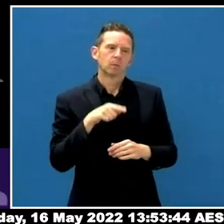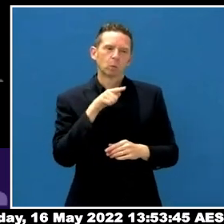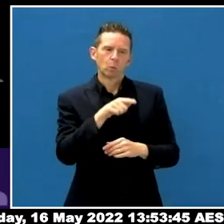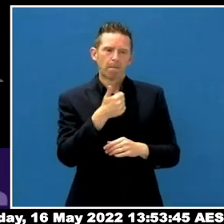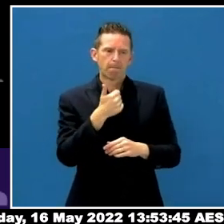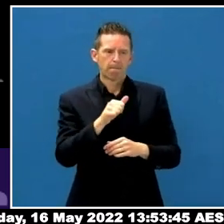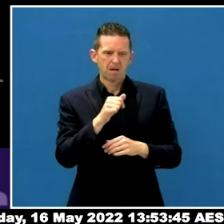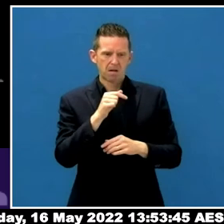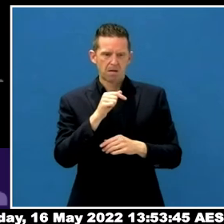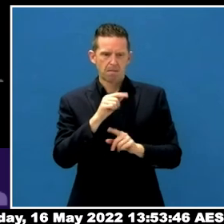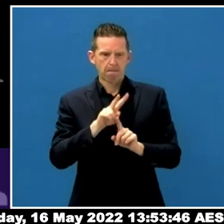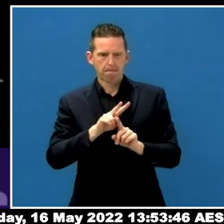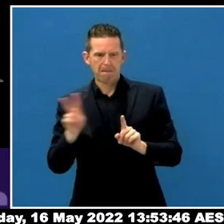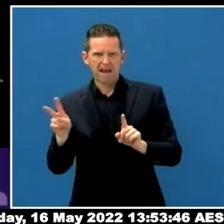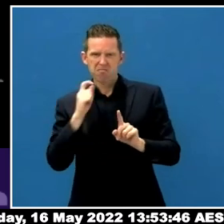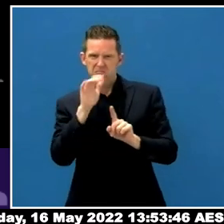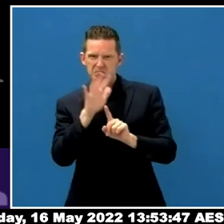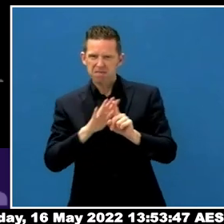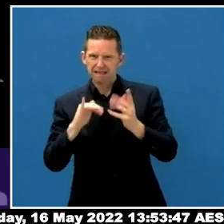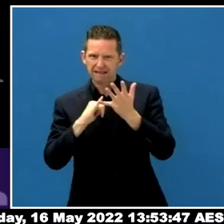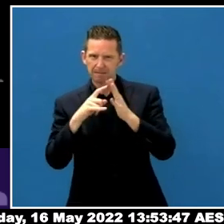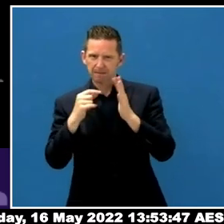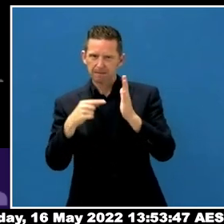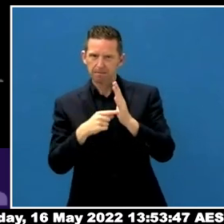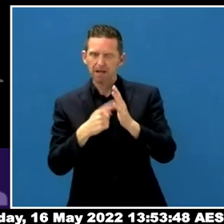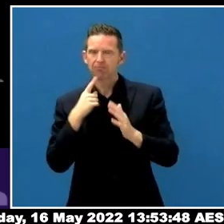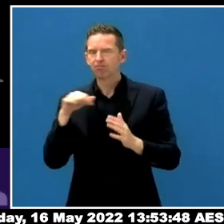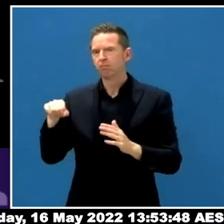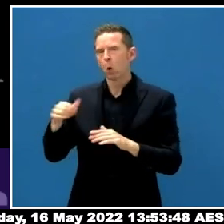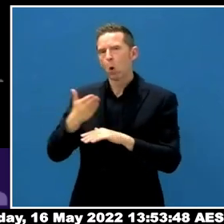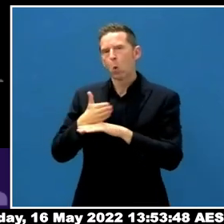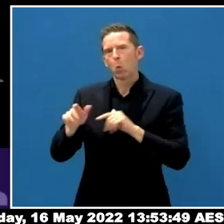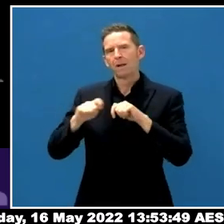Yes, there was a new Team Leader that had come in, and my Support Coordinator had